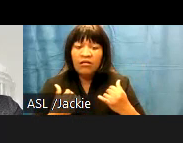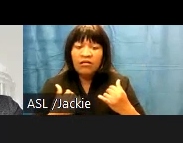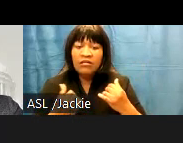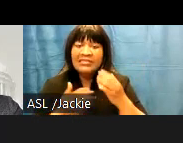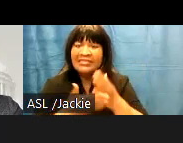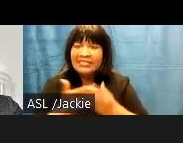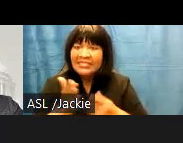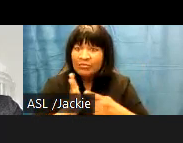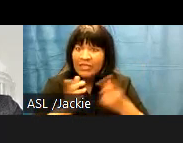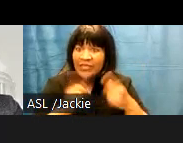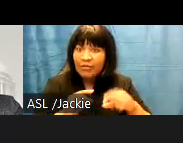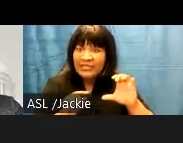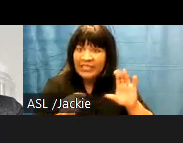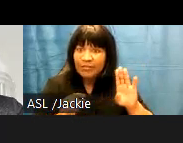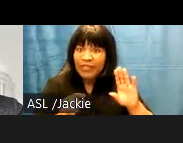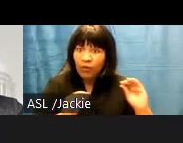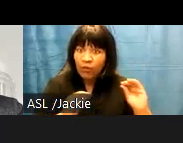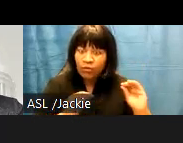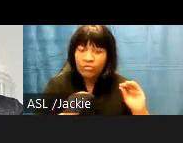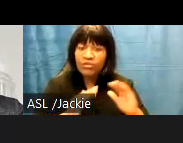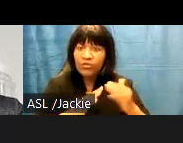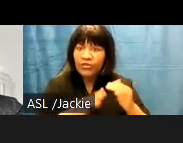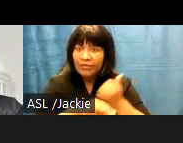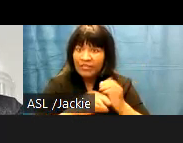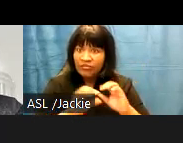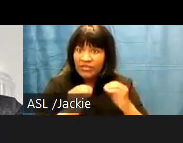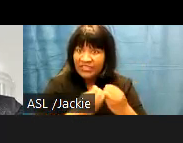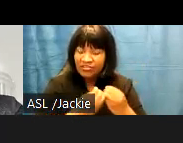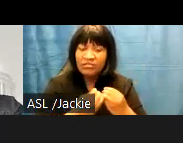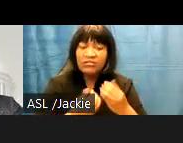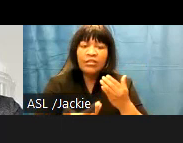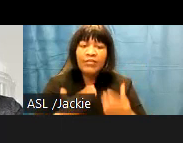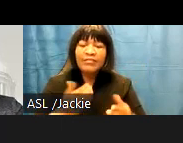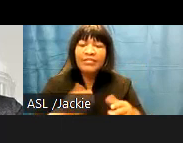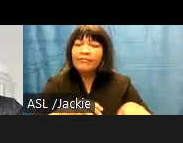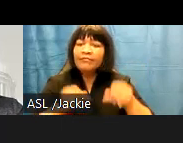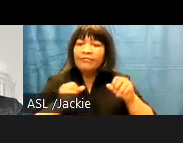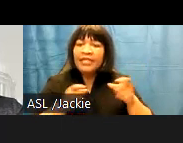instances those community-based organizations are taking an administrative cut to do that.